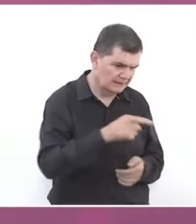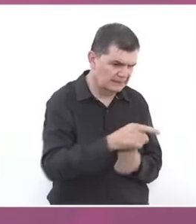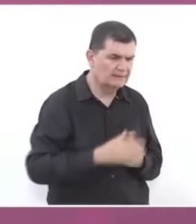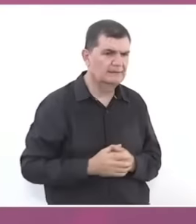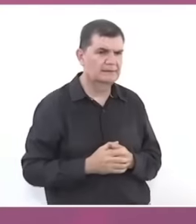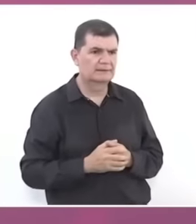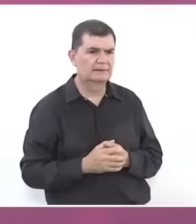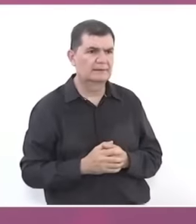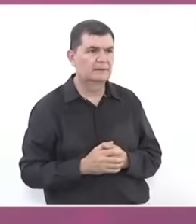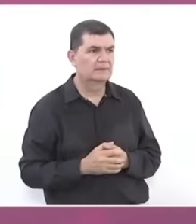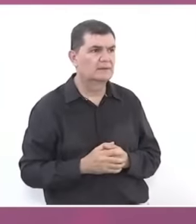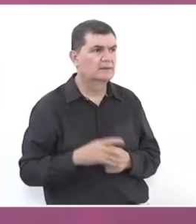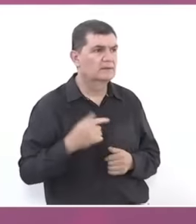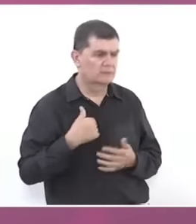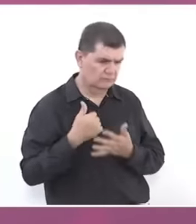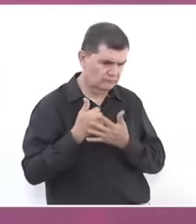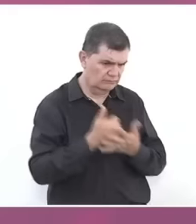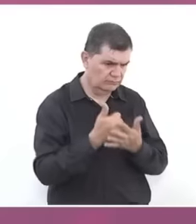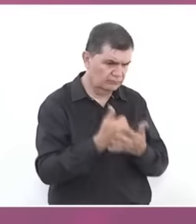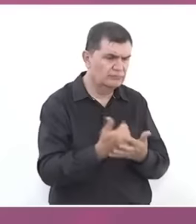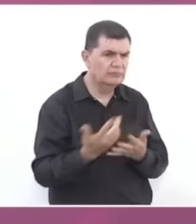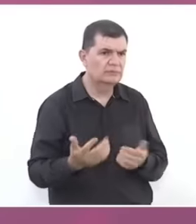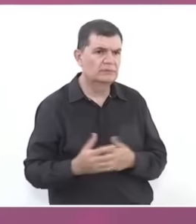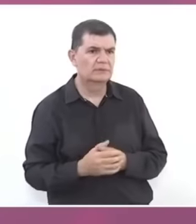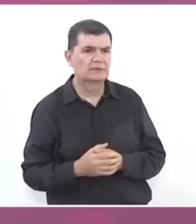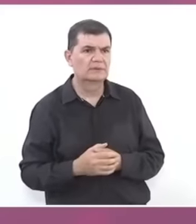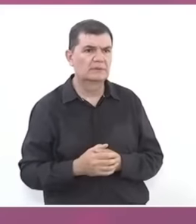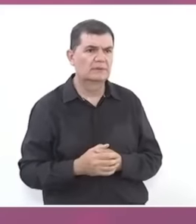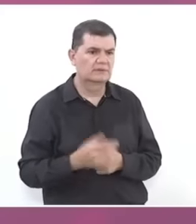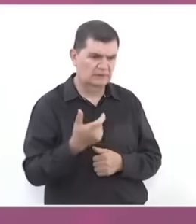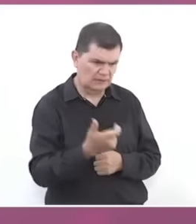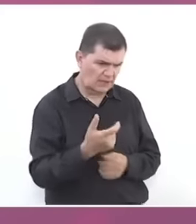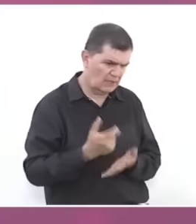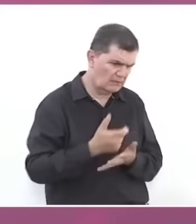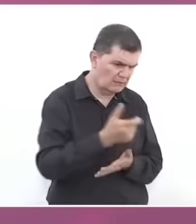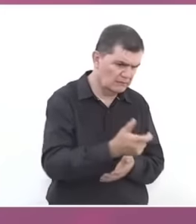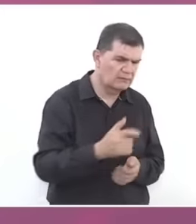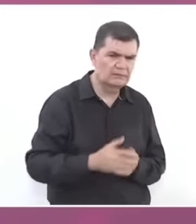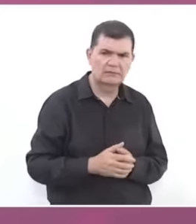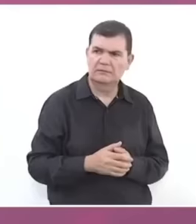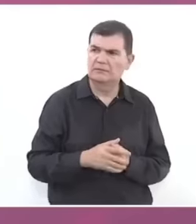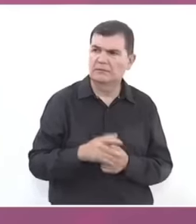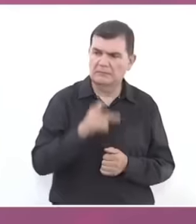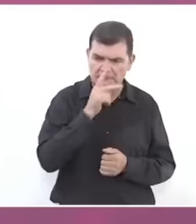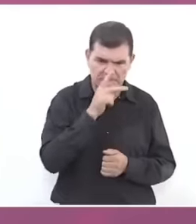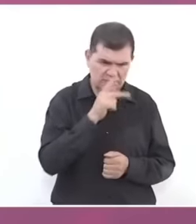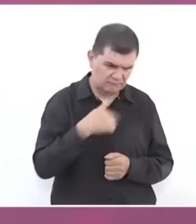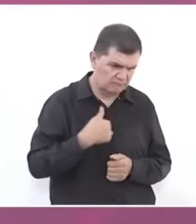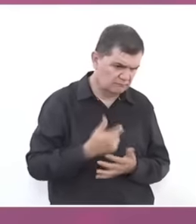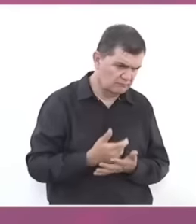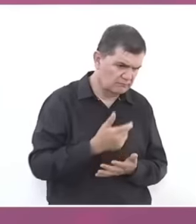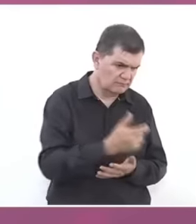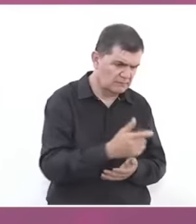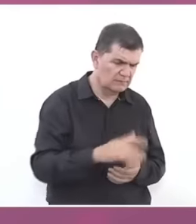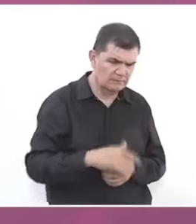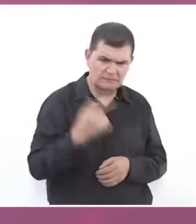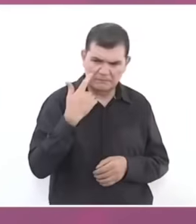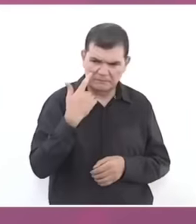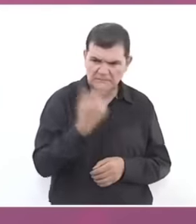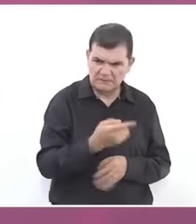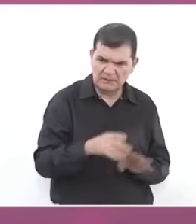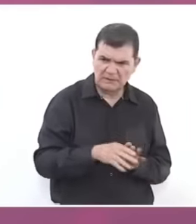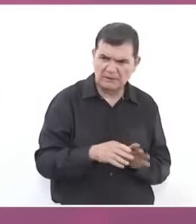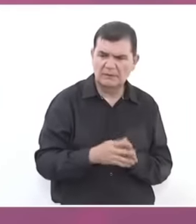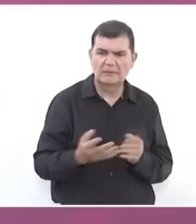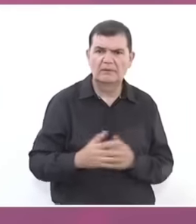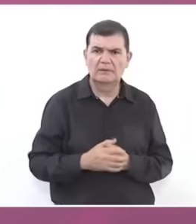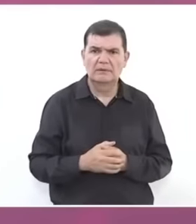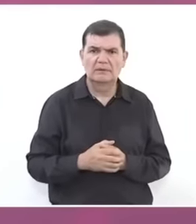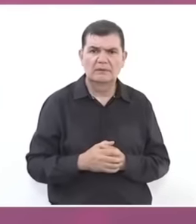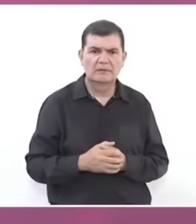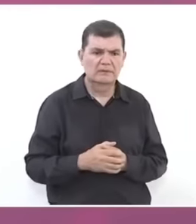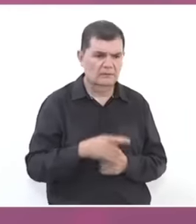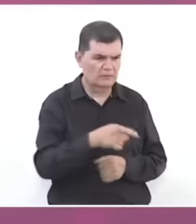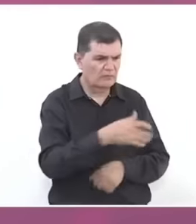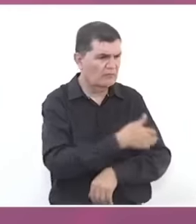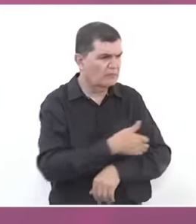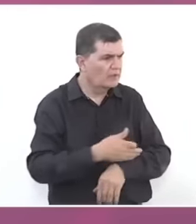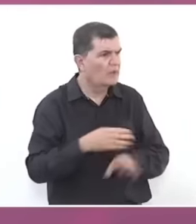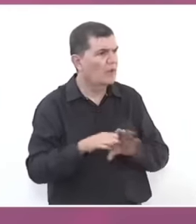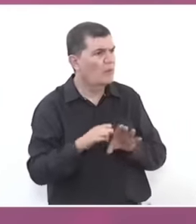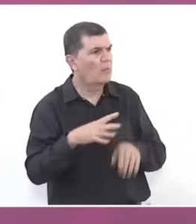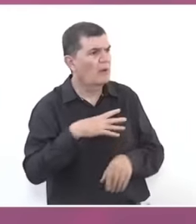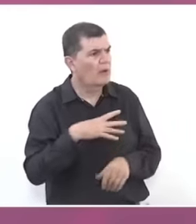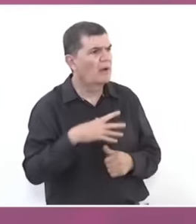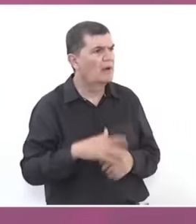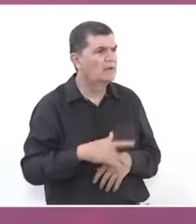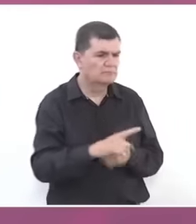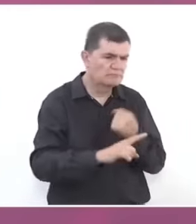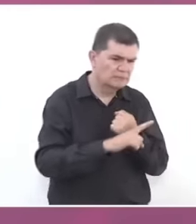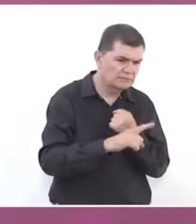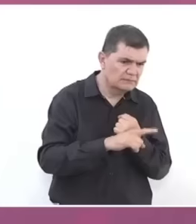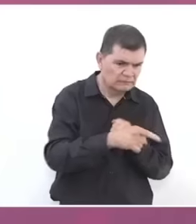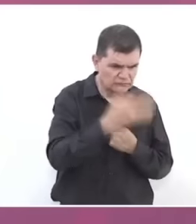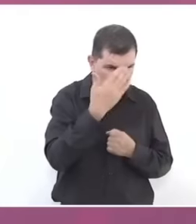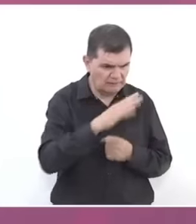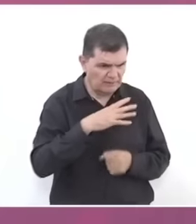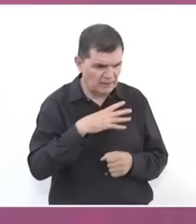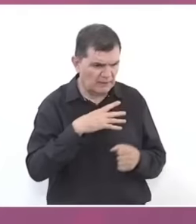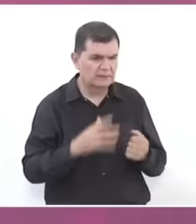money to help him, he told him. The father Look how your family is In what situation is it why